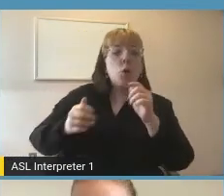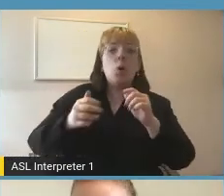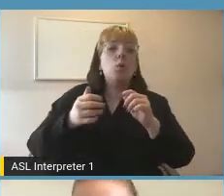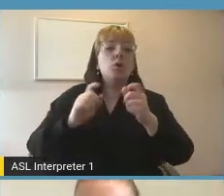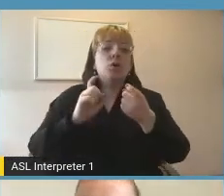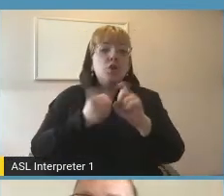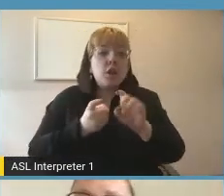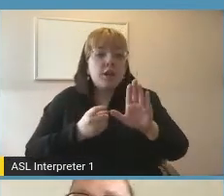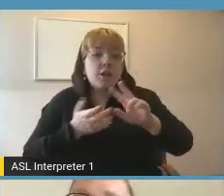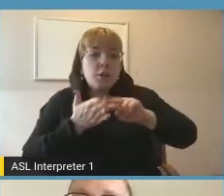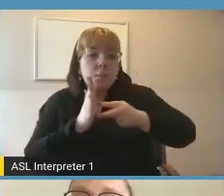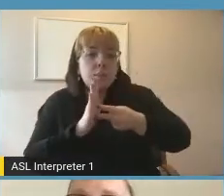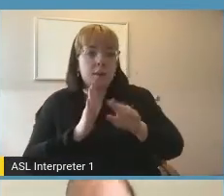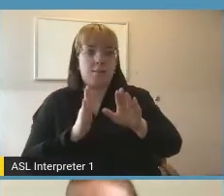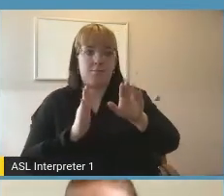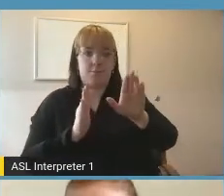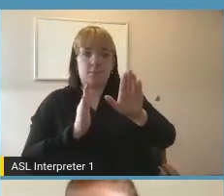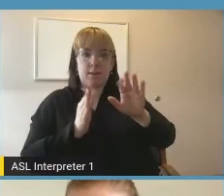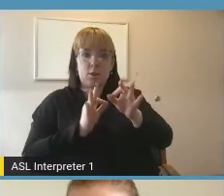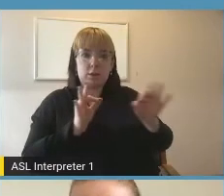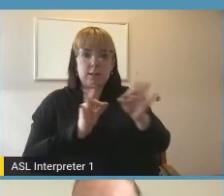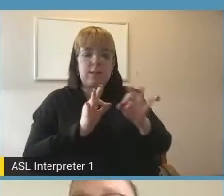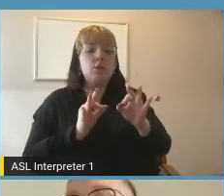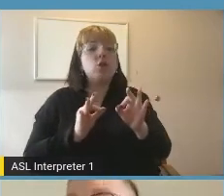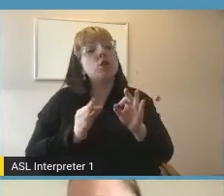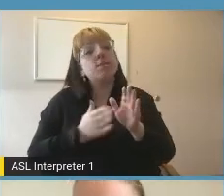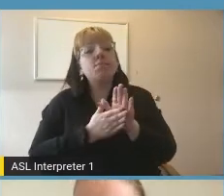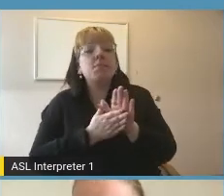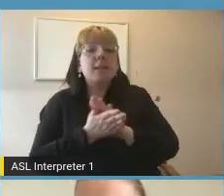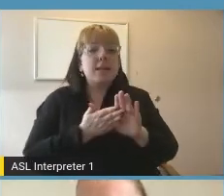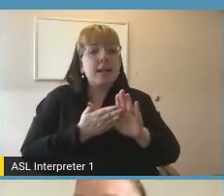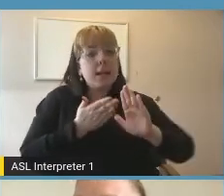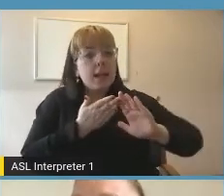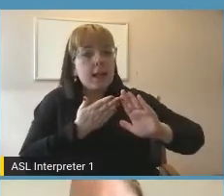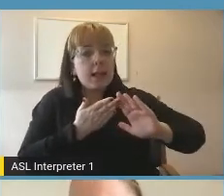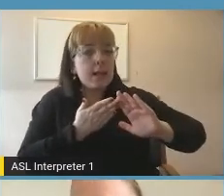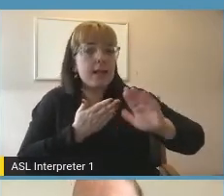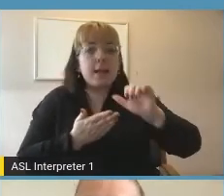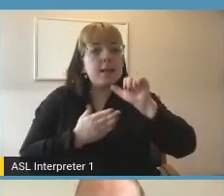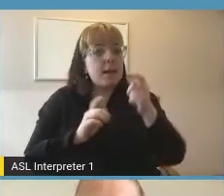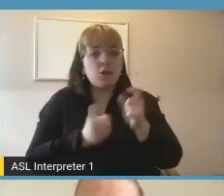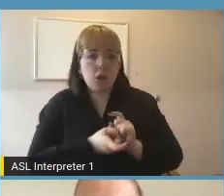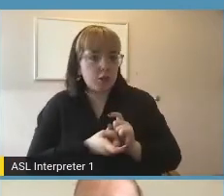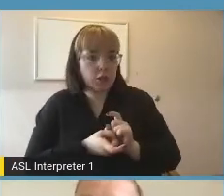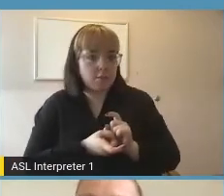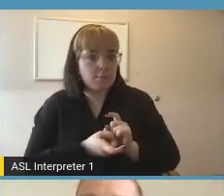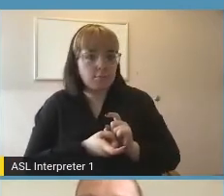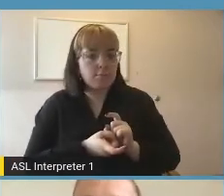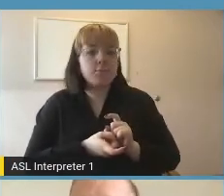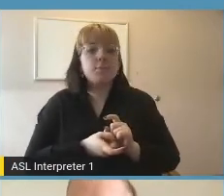sentence. Just cleaning up the sentence. Like a good editor would on text, right. And the